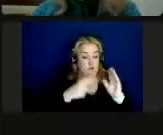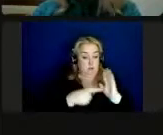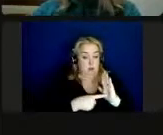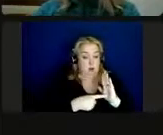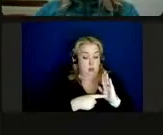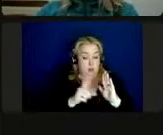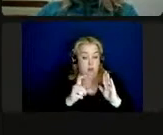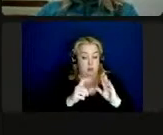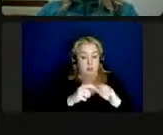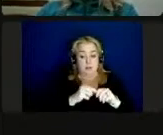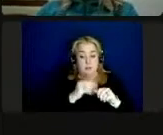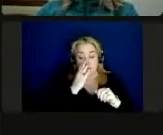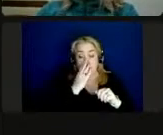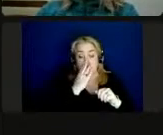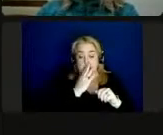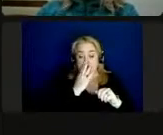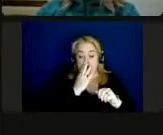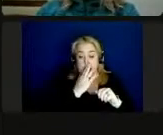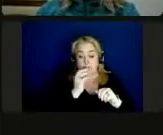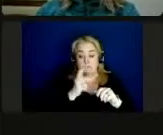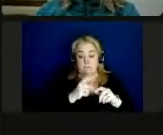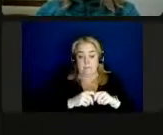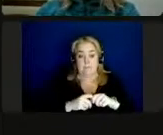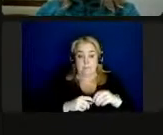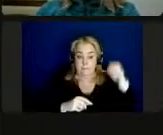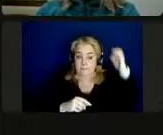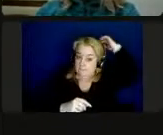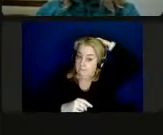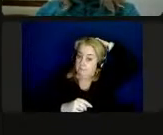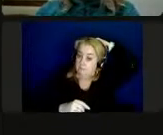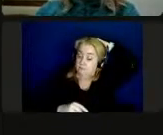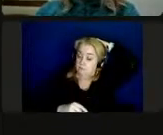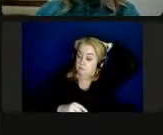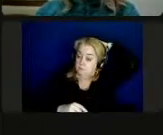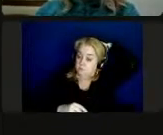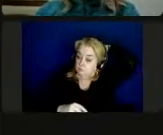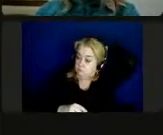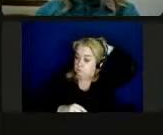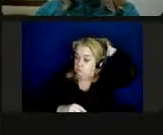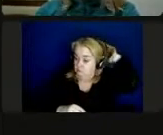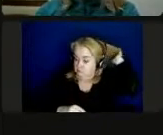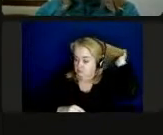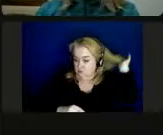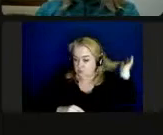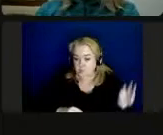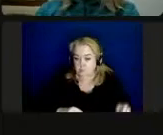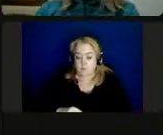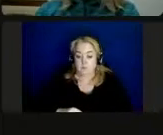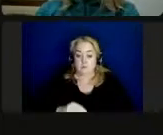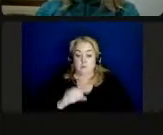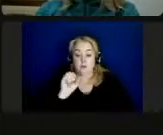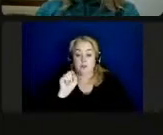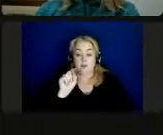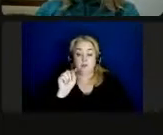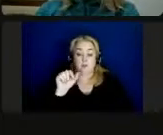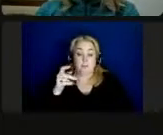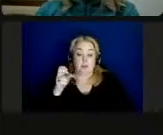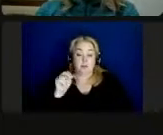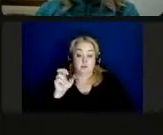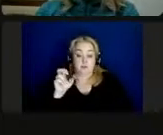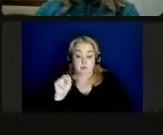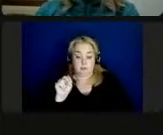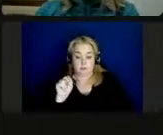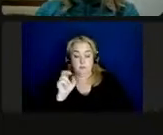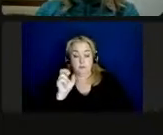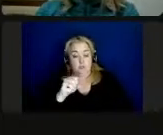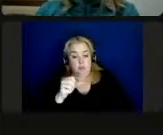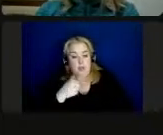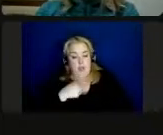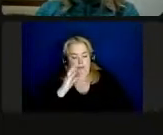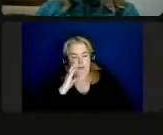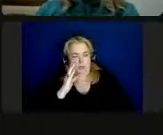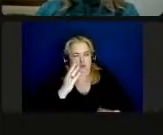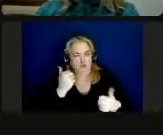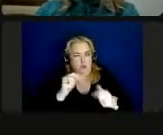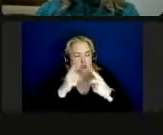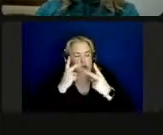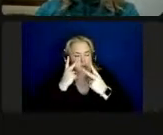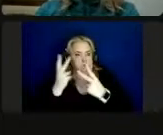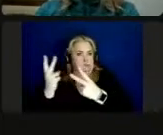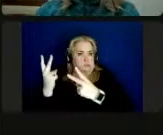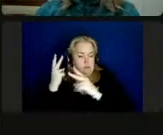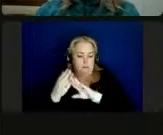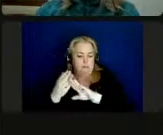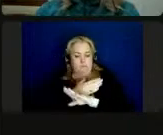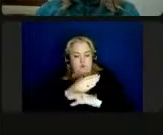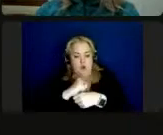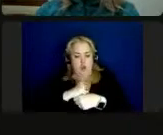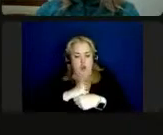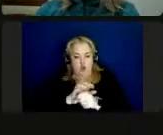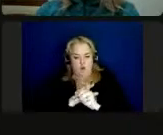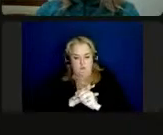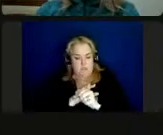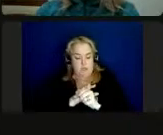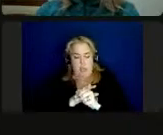SCHOOL.